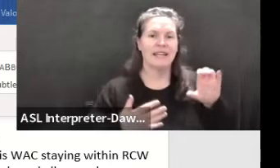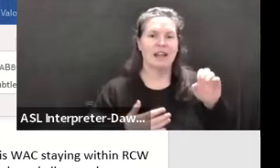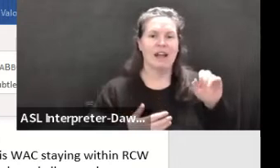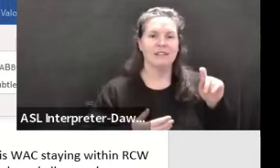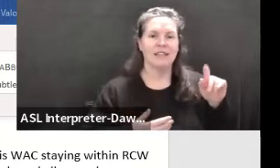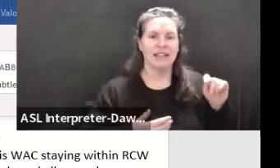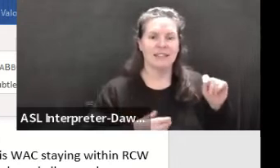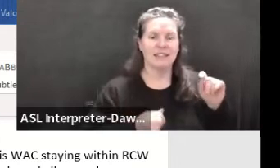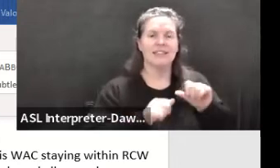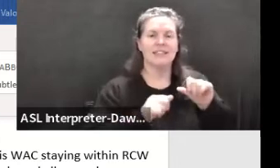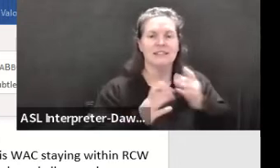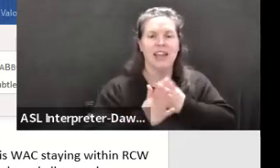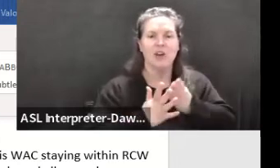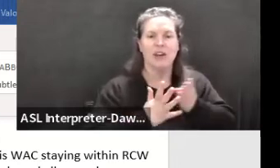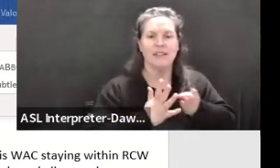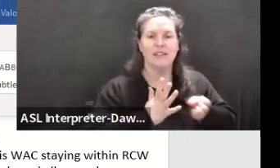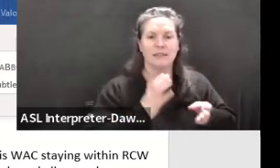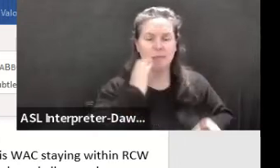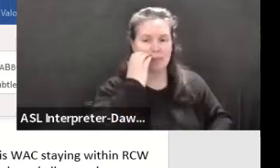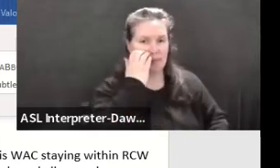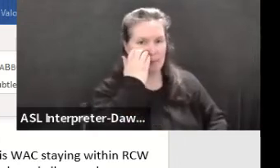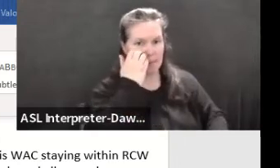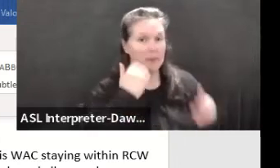[Ashley] Thank you. Thank you for answering that. [Paula] Sure.